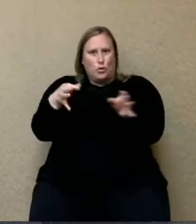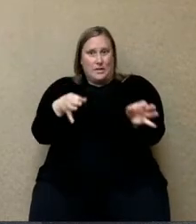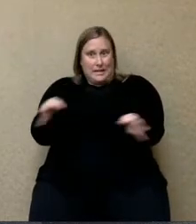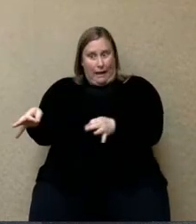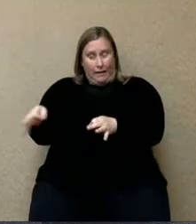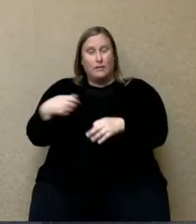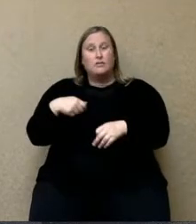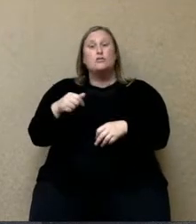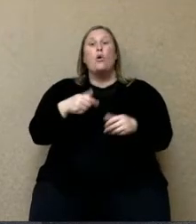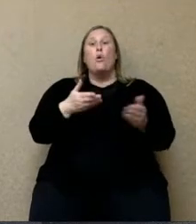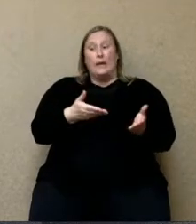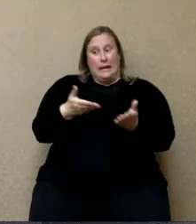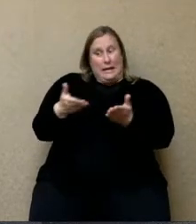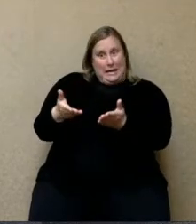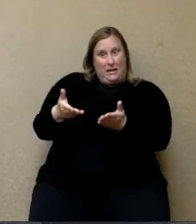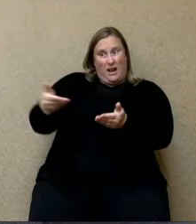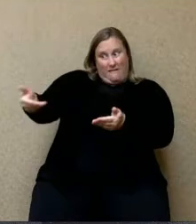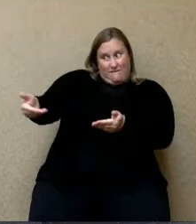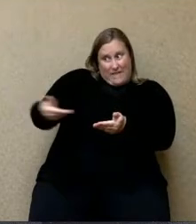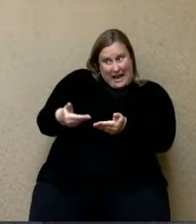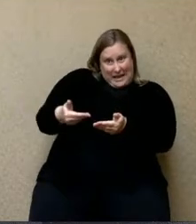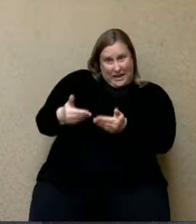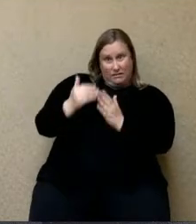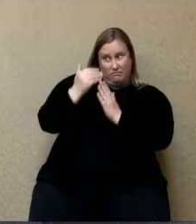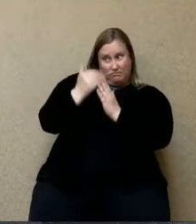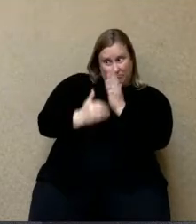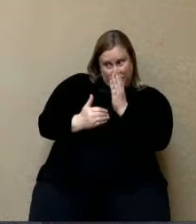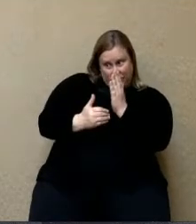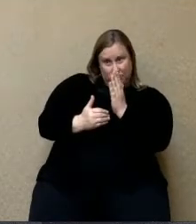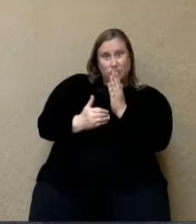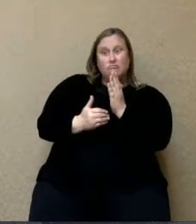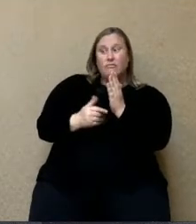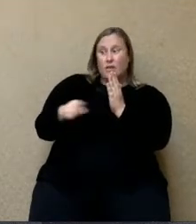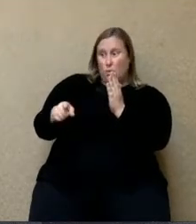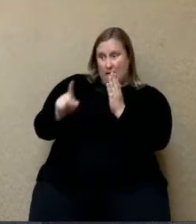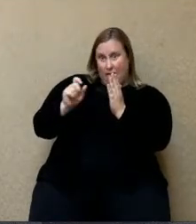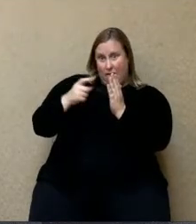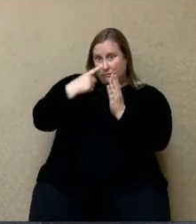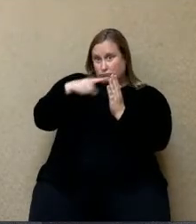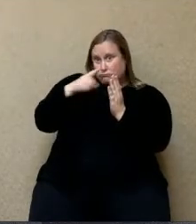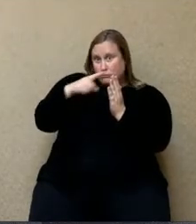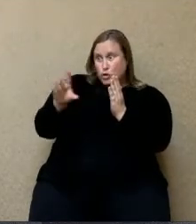So, we brought the first list of candidates to the home and asked them if they wanted to move in.